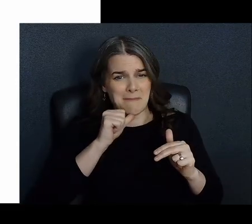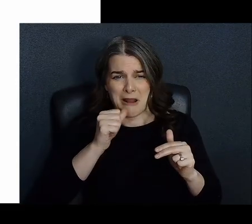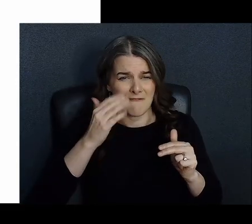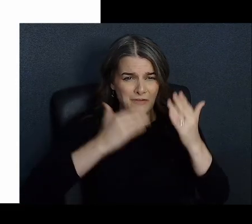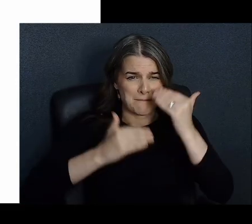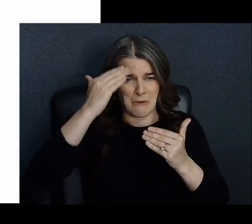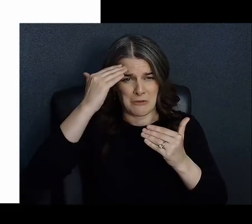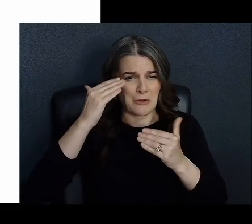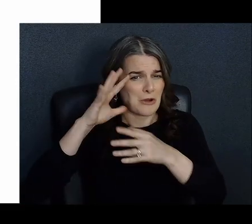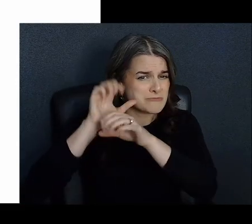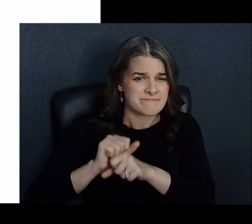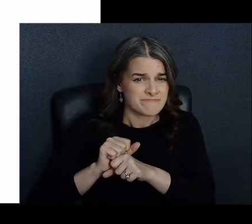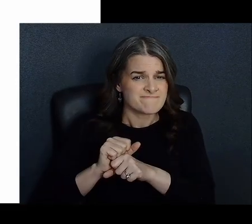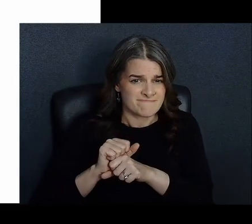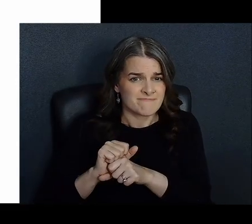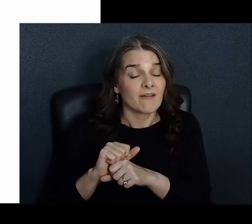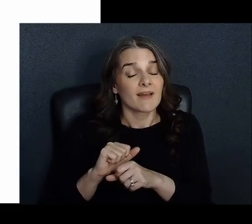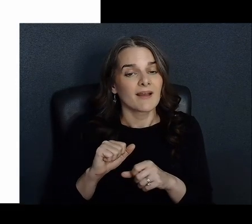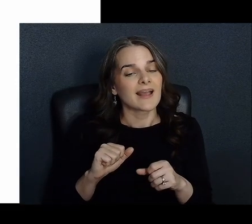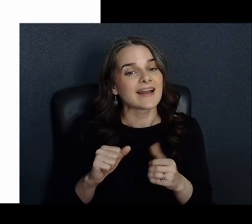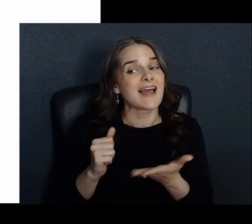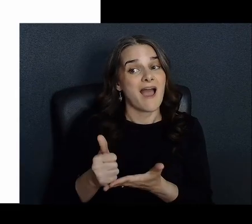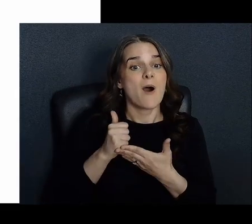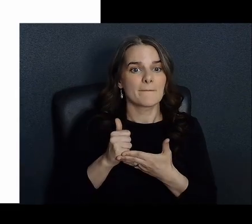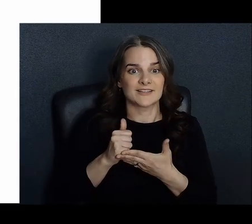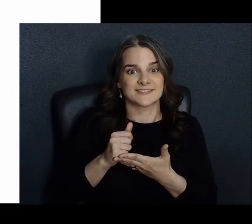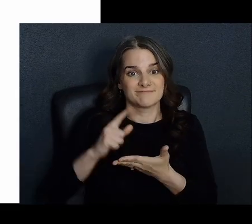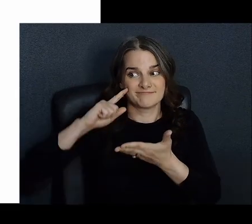so that you can determine that a cubicle wall is there